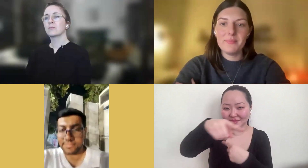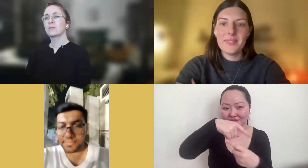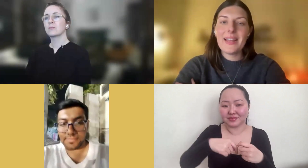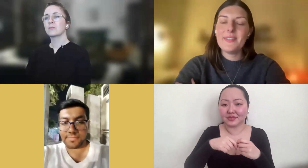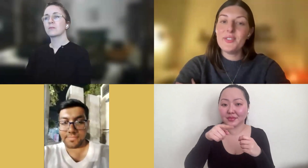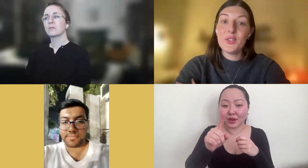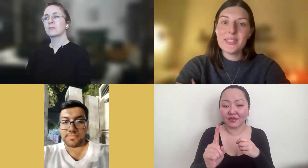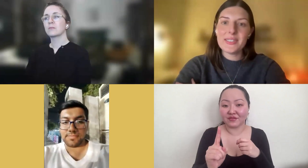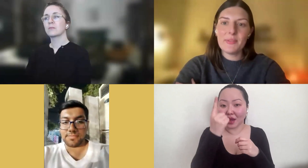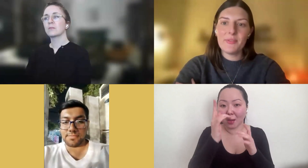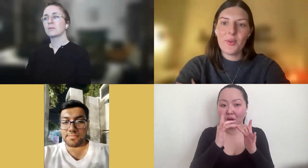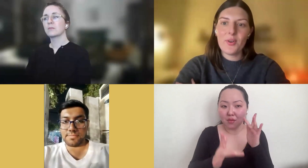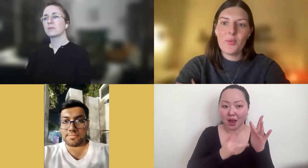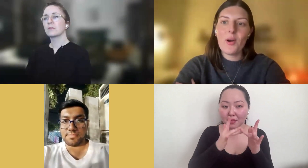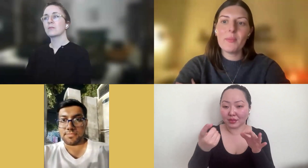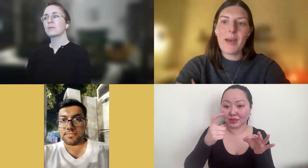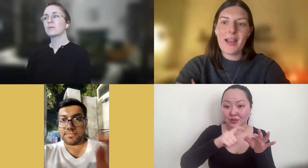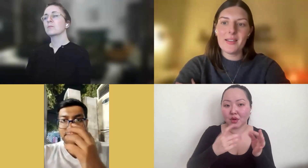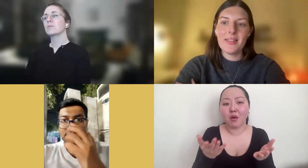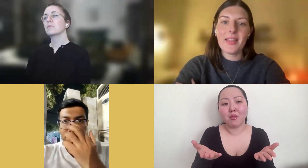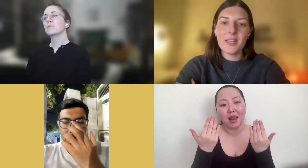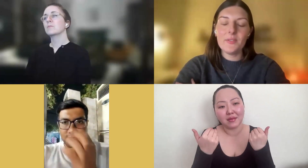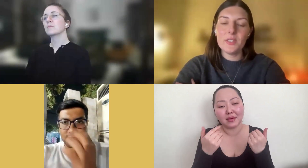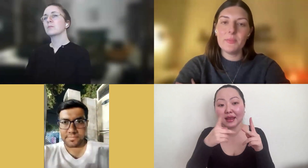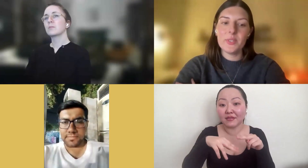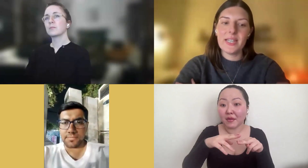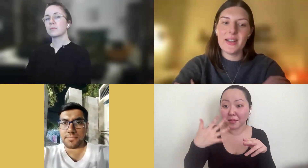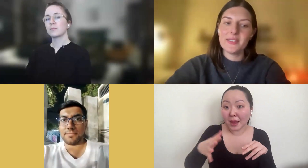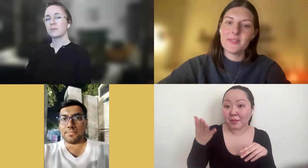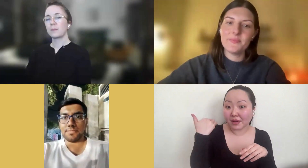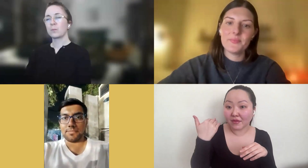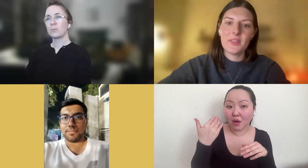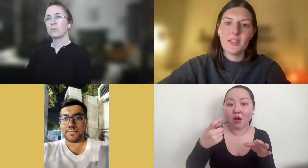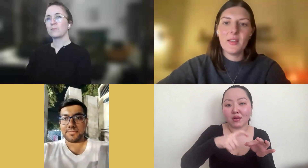welcome. If you have joined us before, welcome back, and thank you for supporting us.